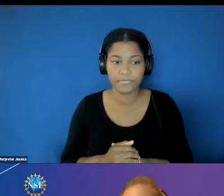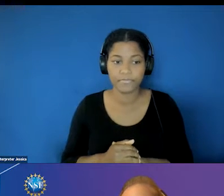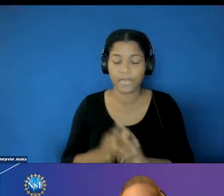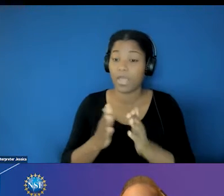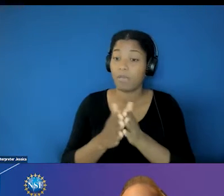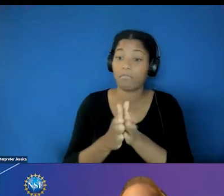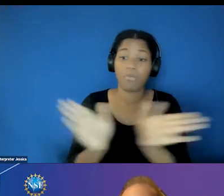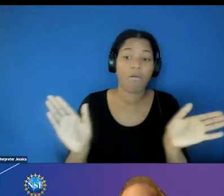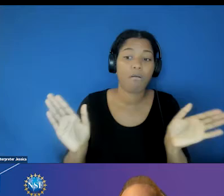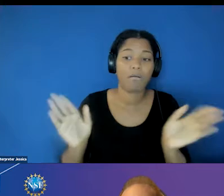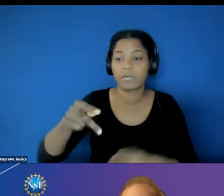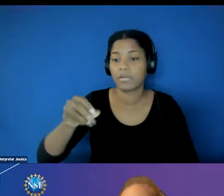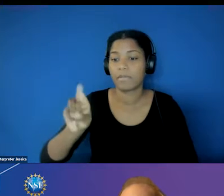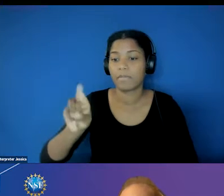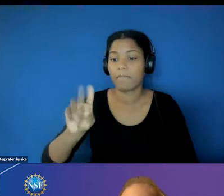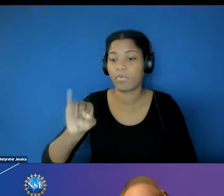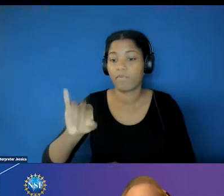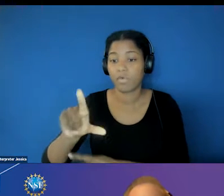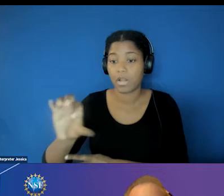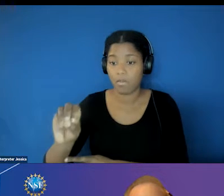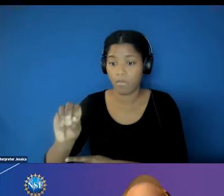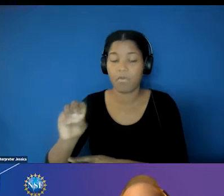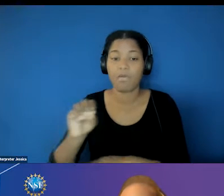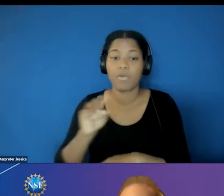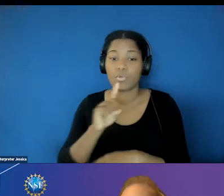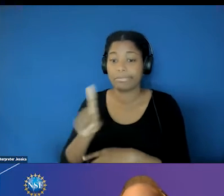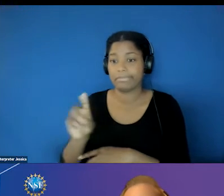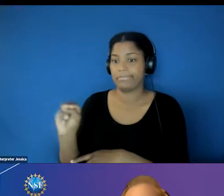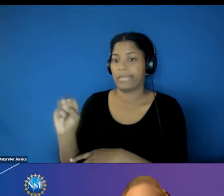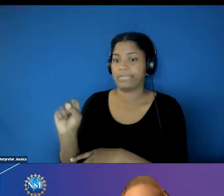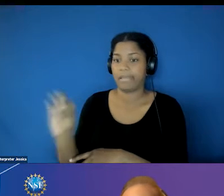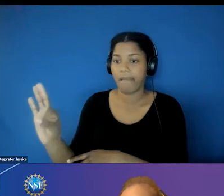priority for our current director, the National Science Board, and Congress.